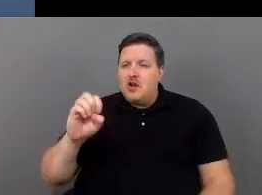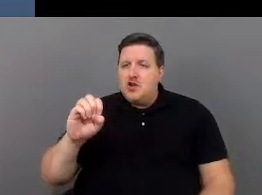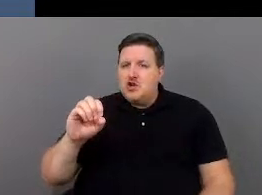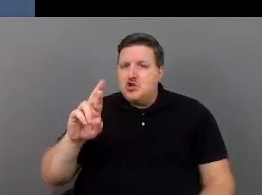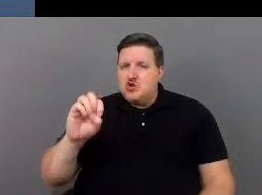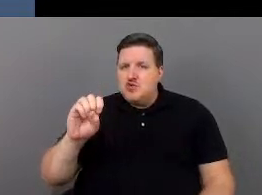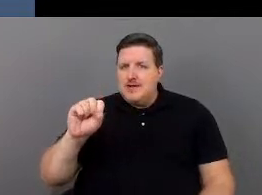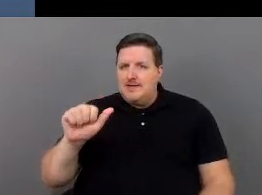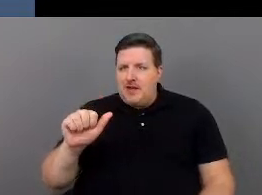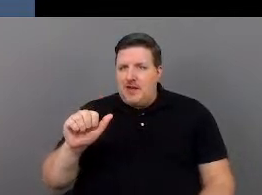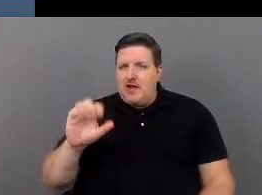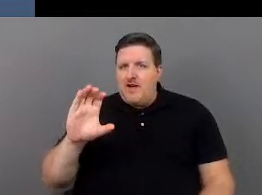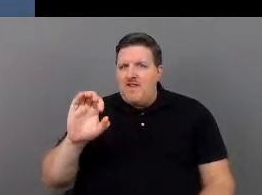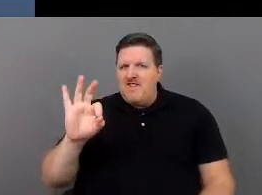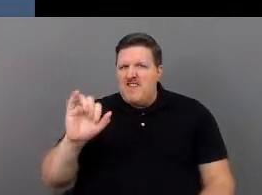≫ HELLO. GREETINGS.